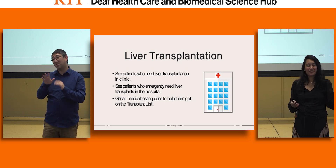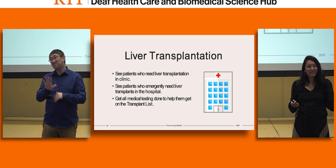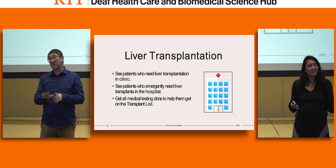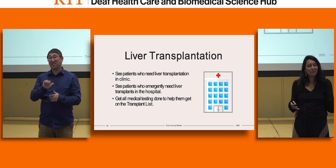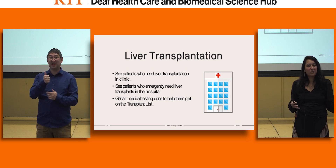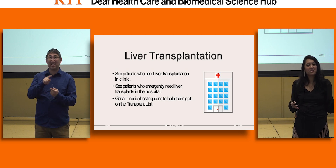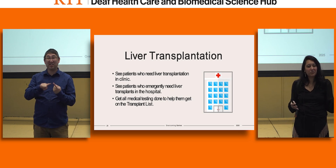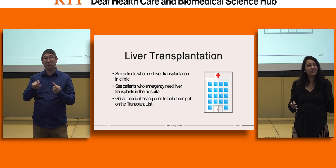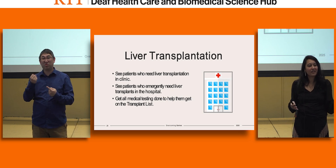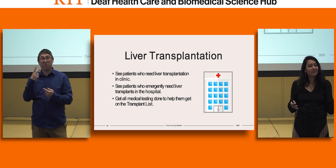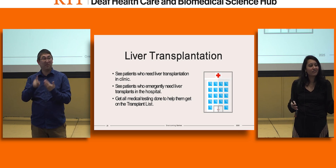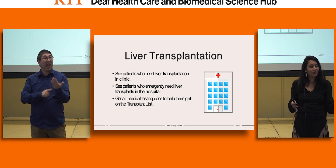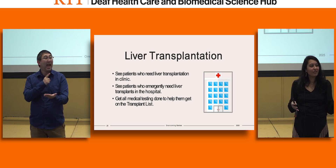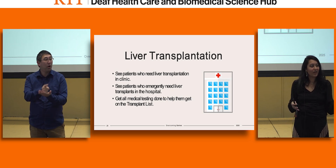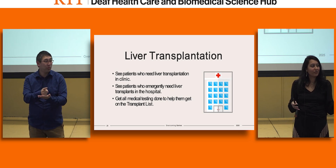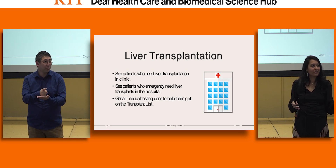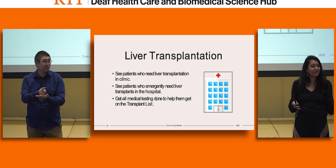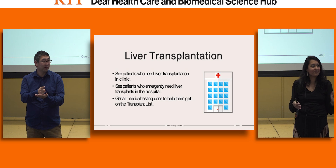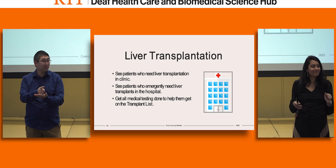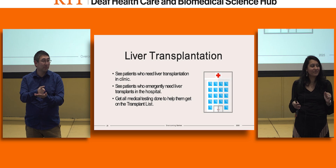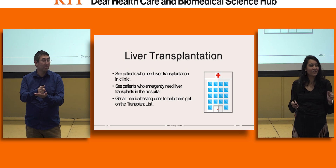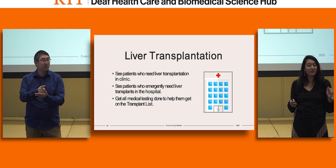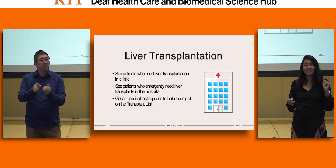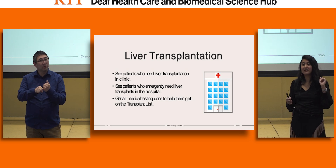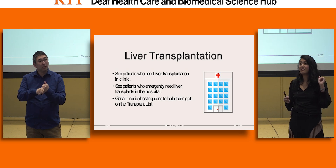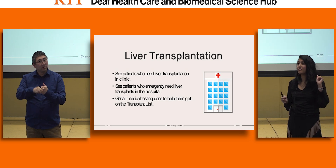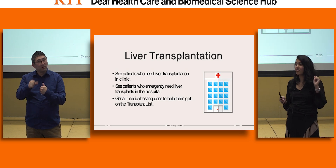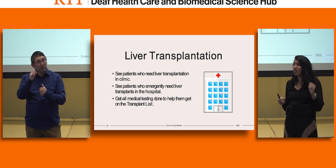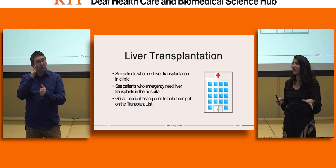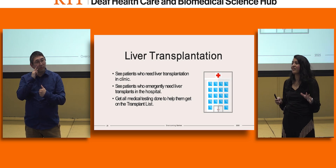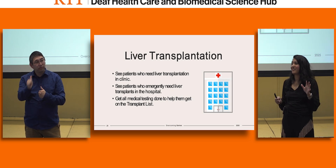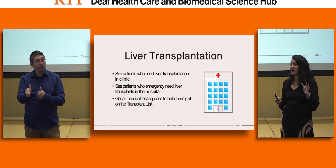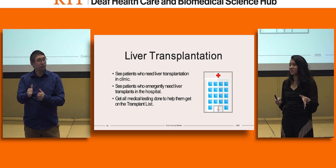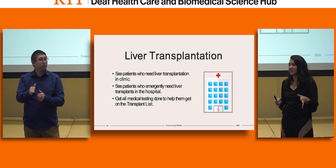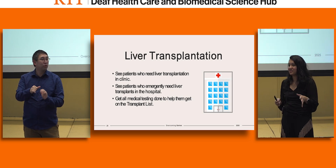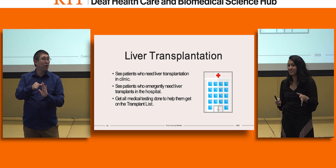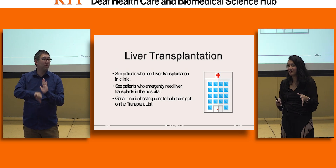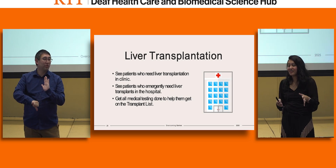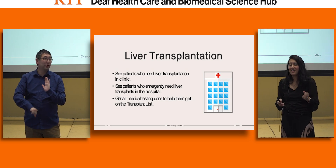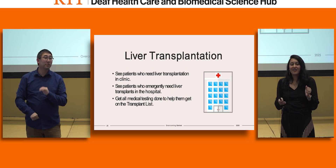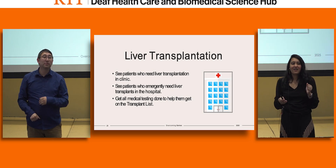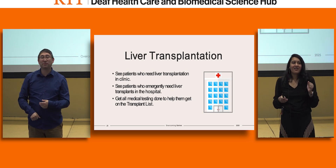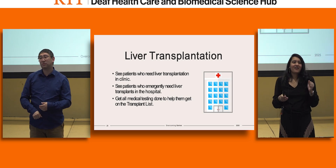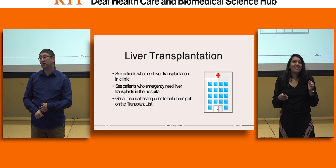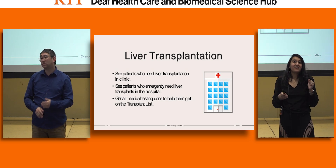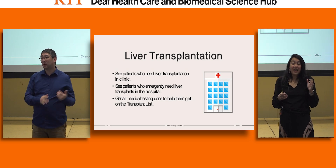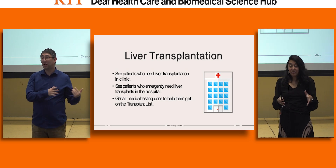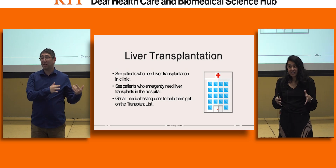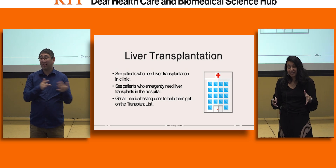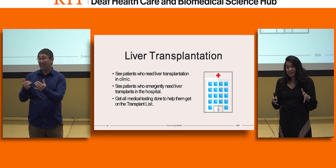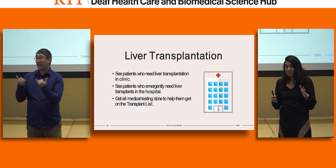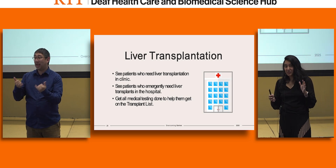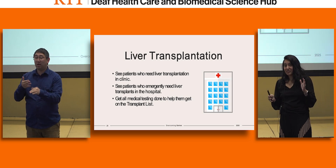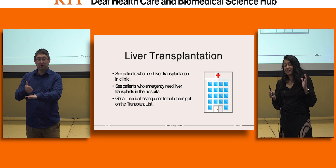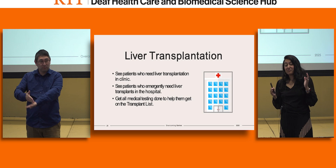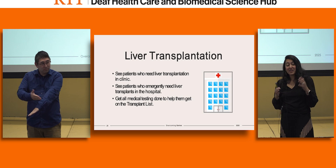would take somewhere between 10 to 12 hours. So, it is a long operation. Nowadays, with many advances